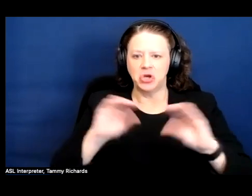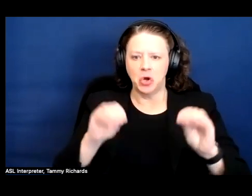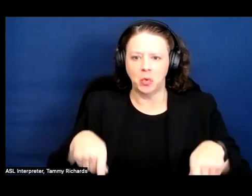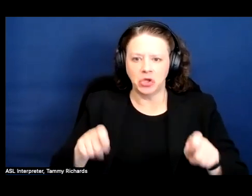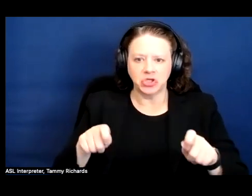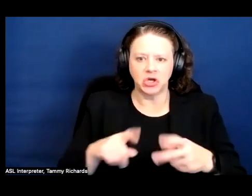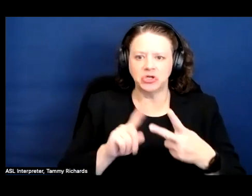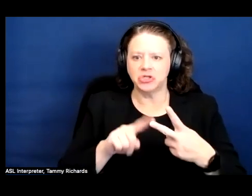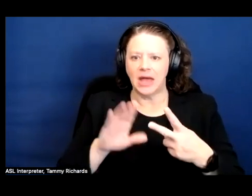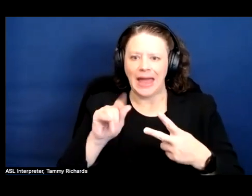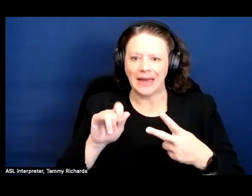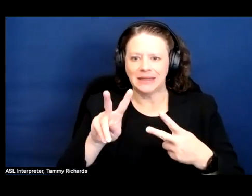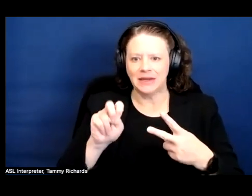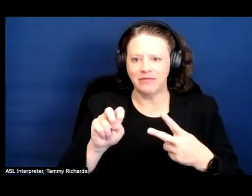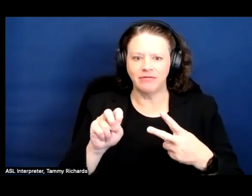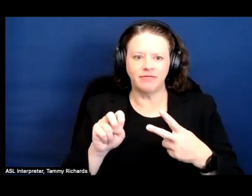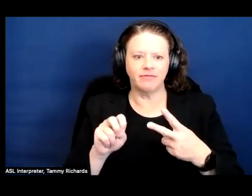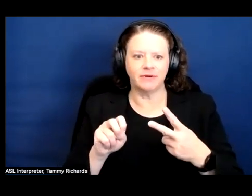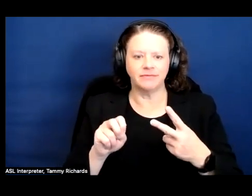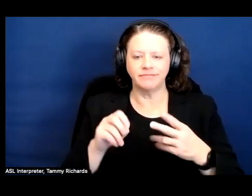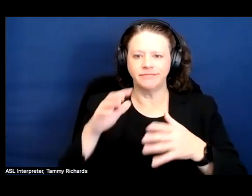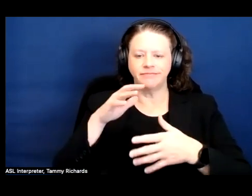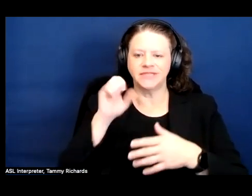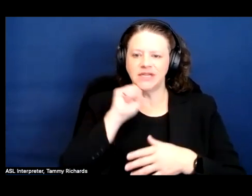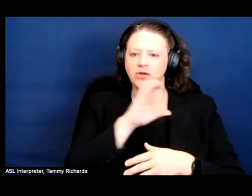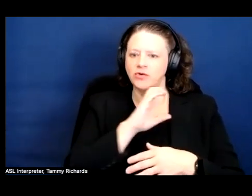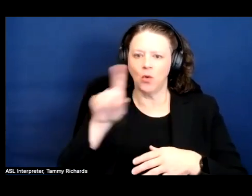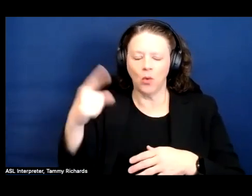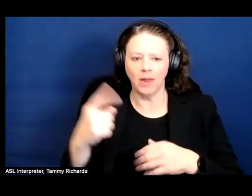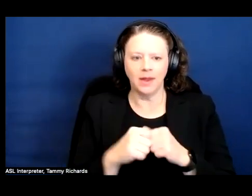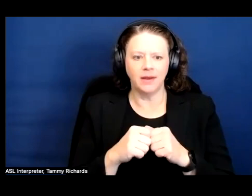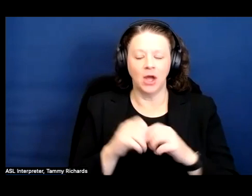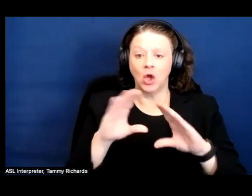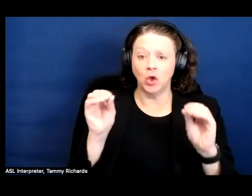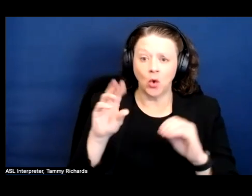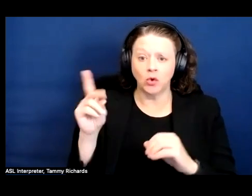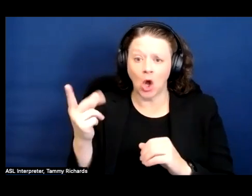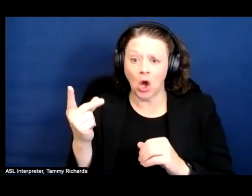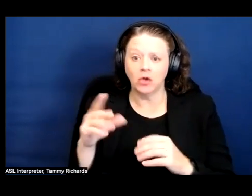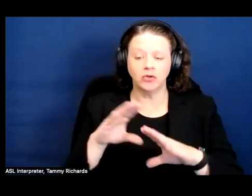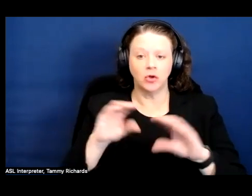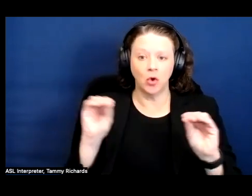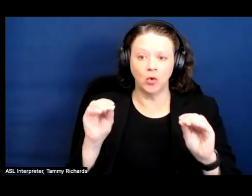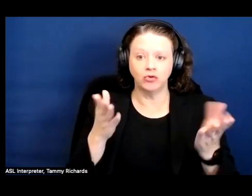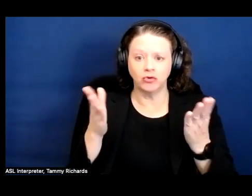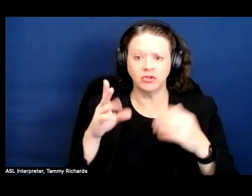addressing different impairments of the person, they may both be permitted. But then when you're evaluating